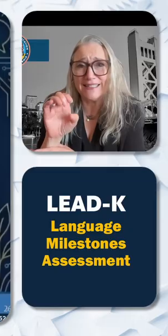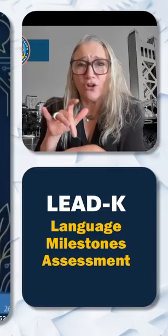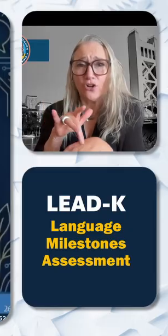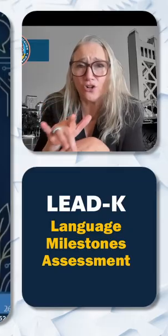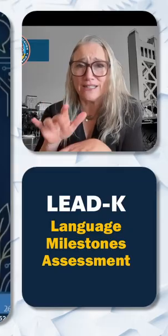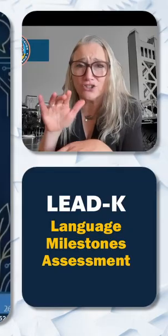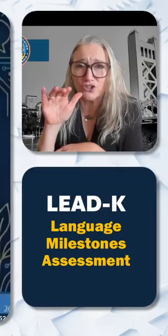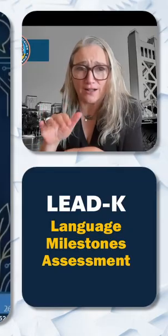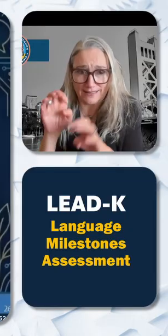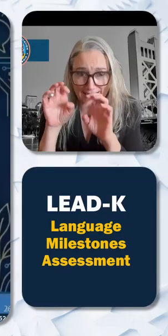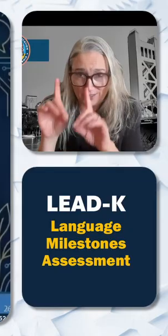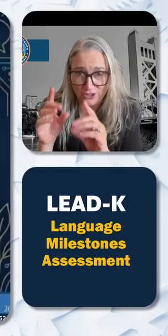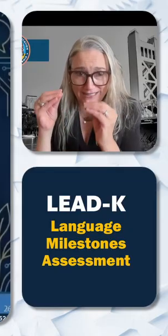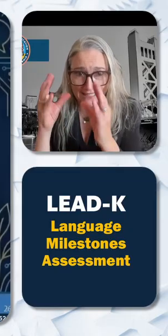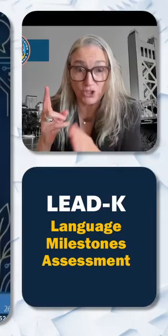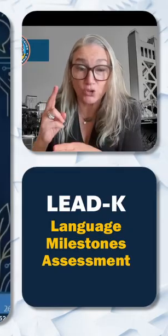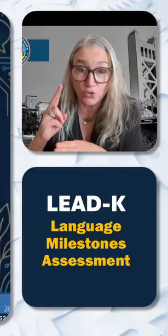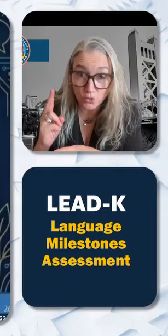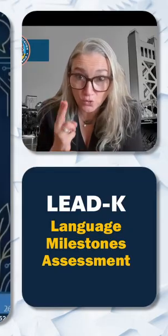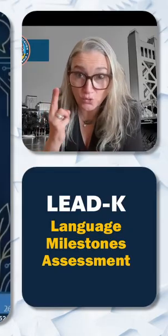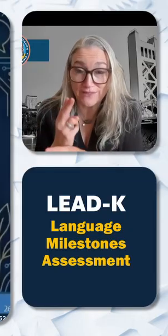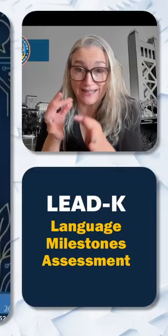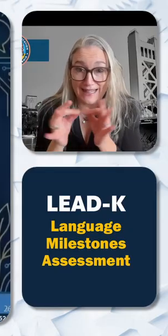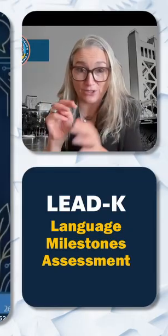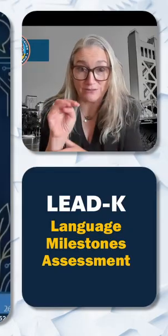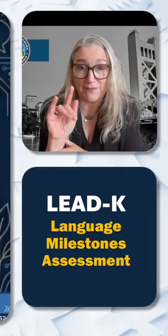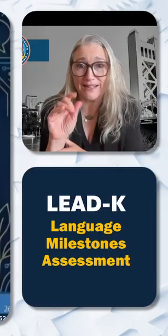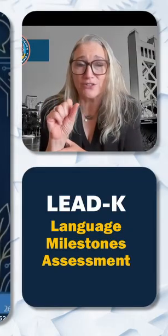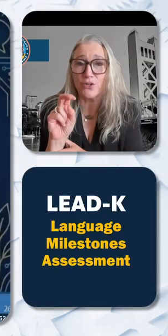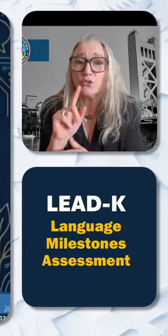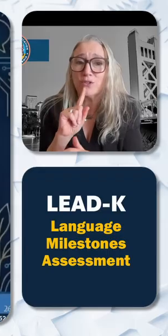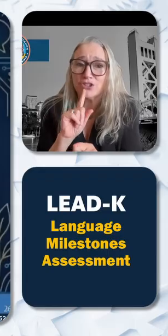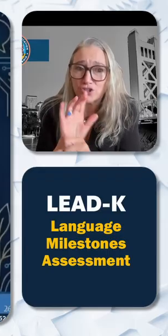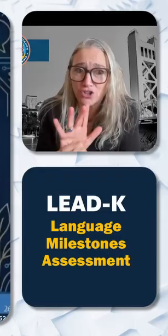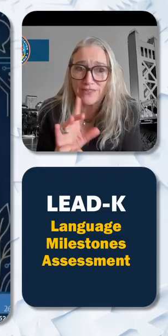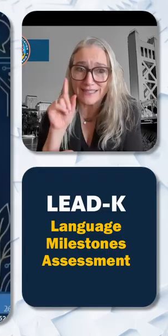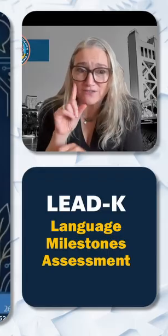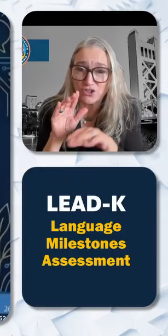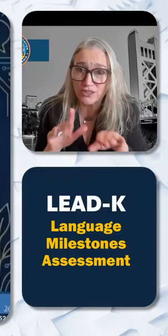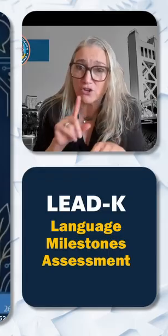Early Start and ECE teachers, early childhood education teachers, use them